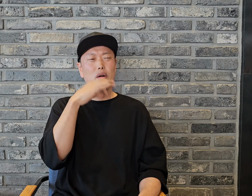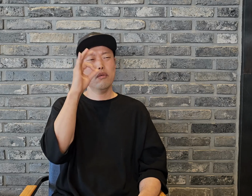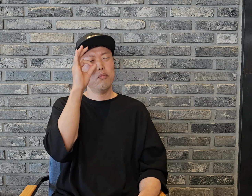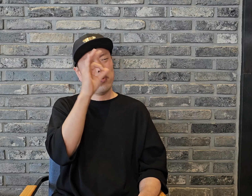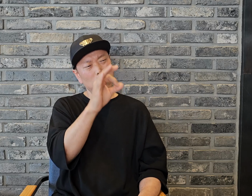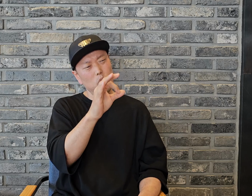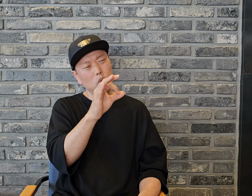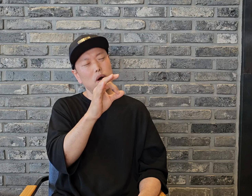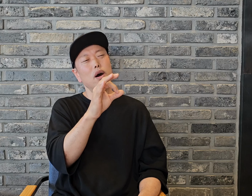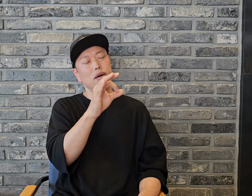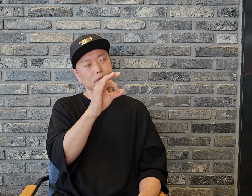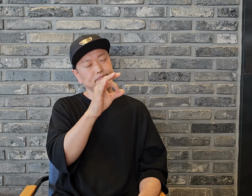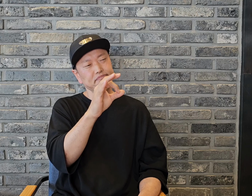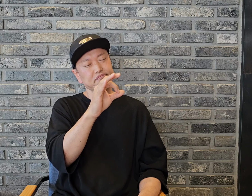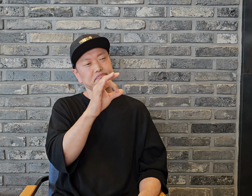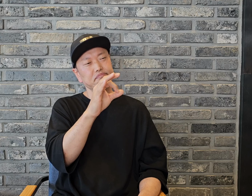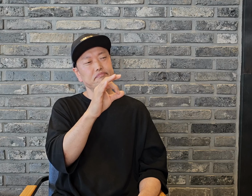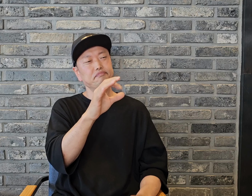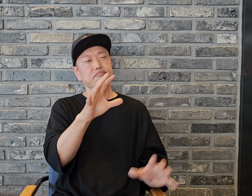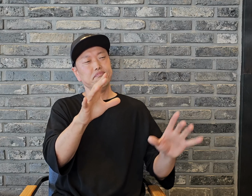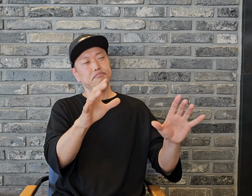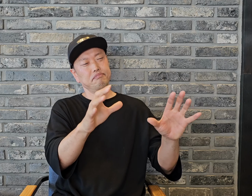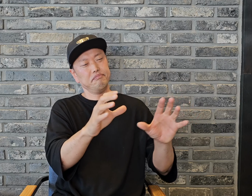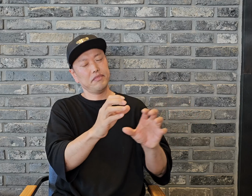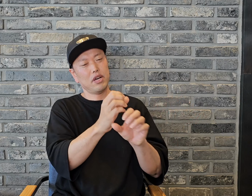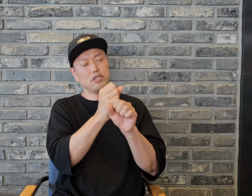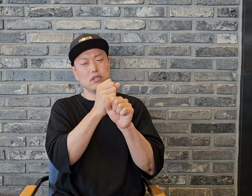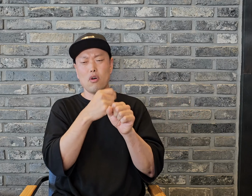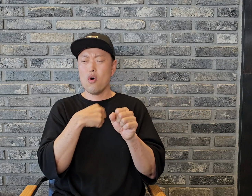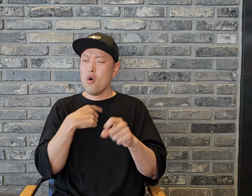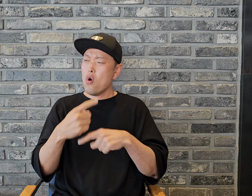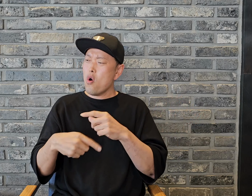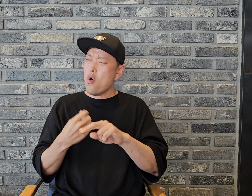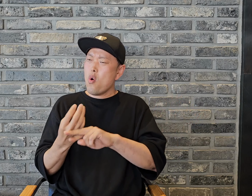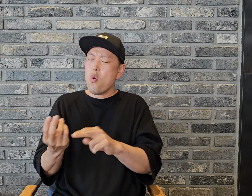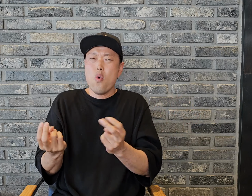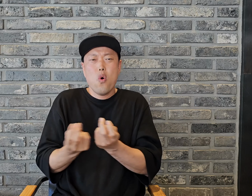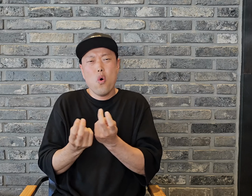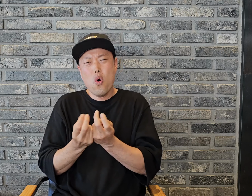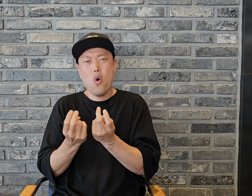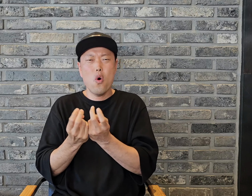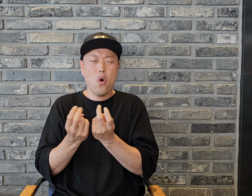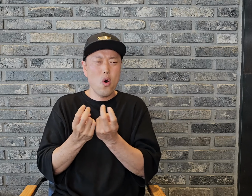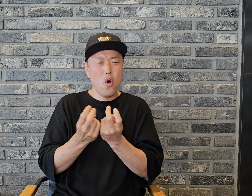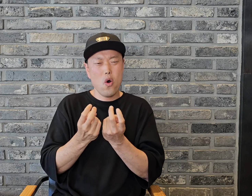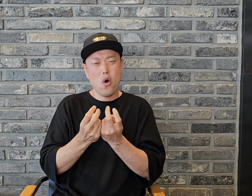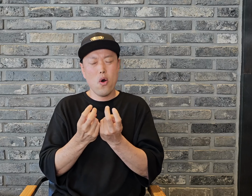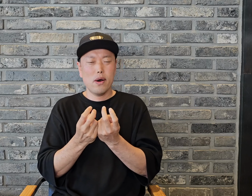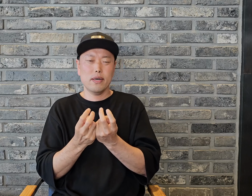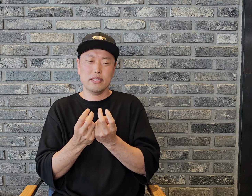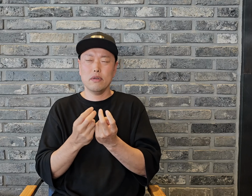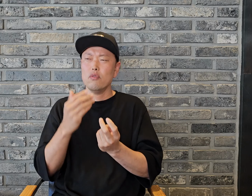I'm thinking about how to convey words that deaf people find difficult.